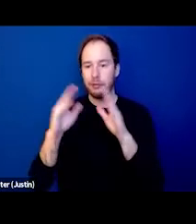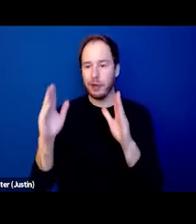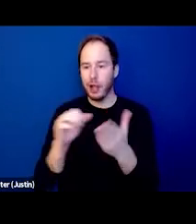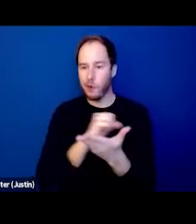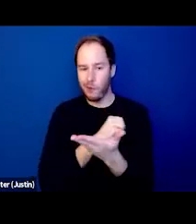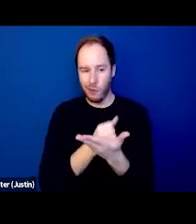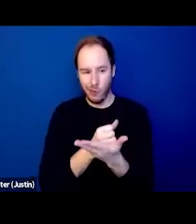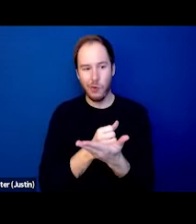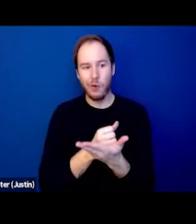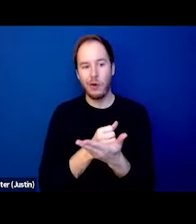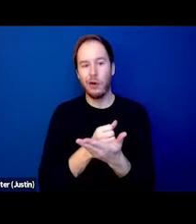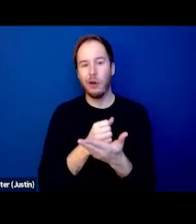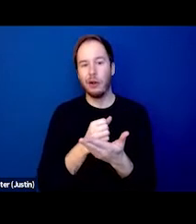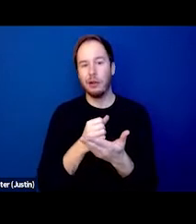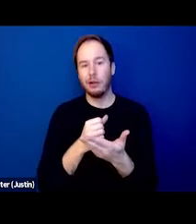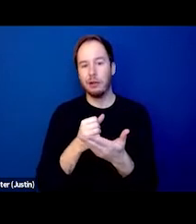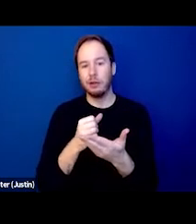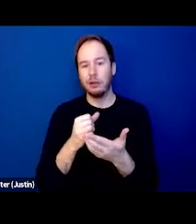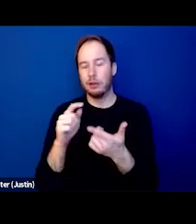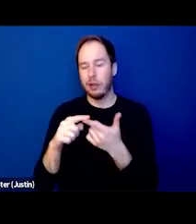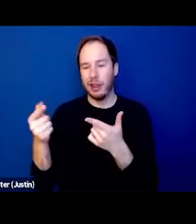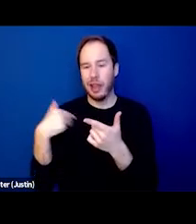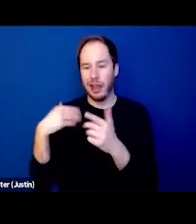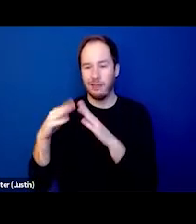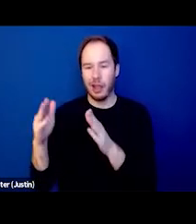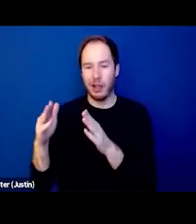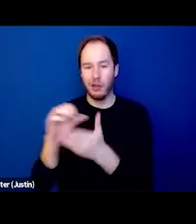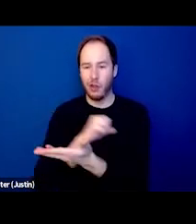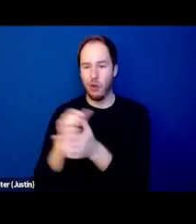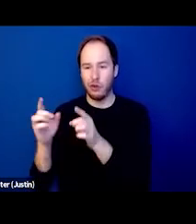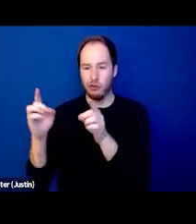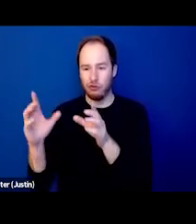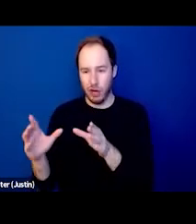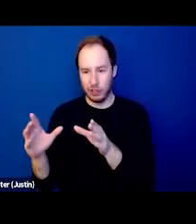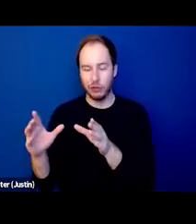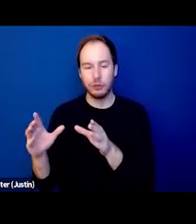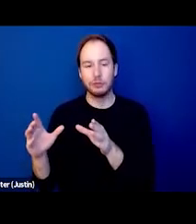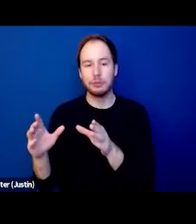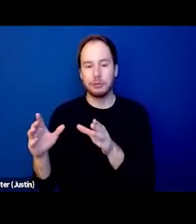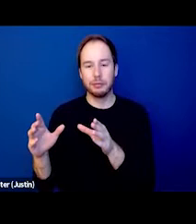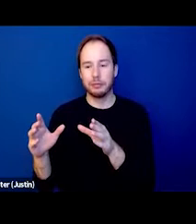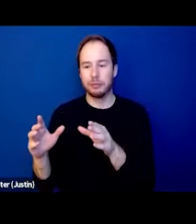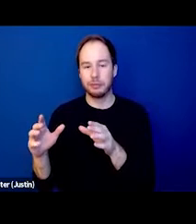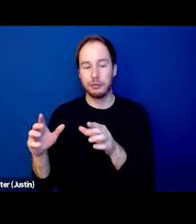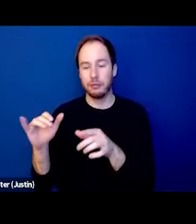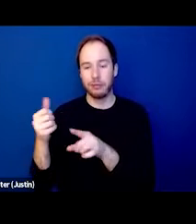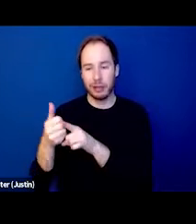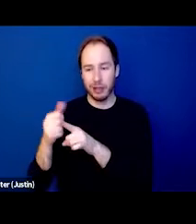they always have the Housing Authority director, and this can be funded or program provided